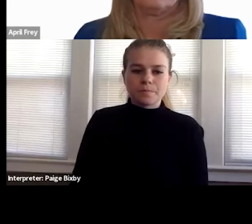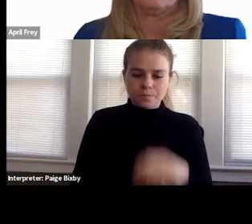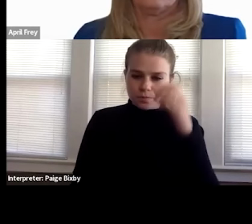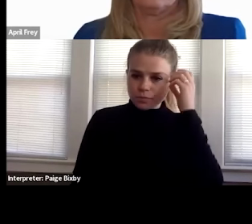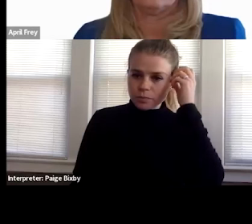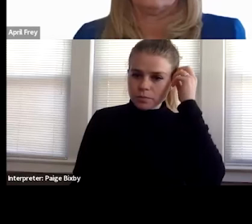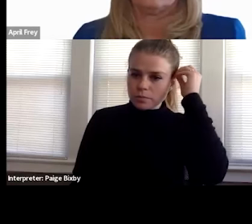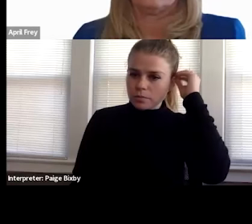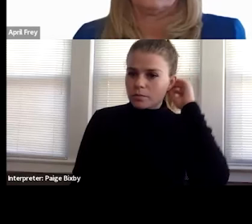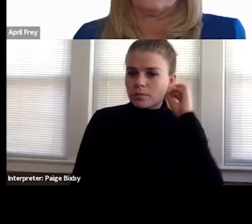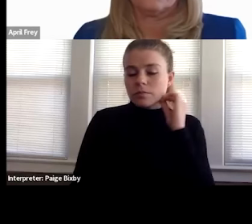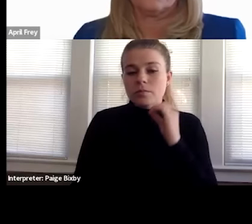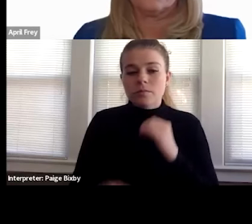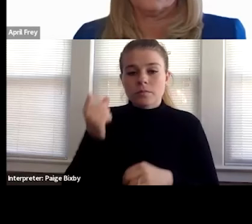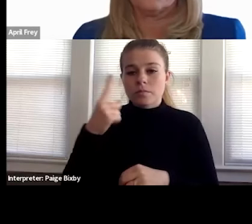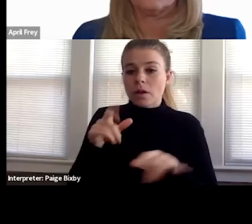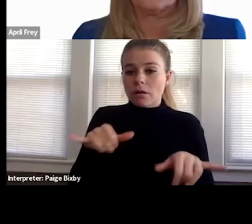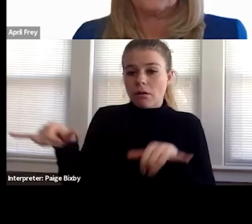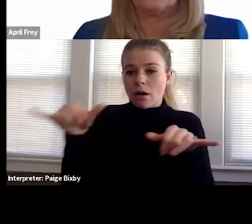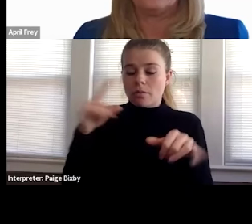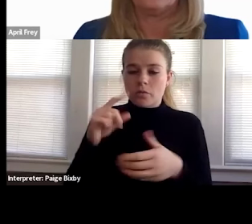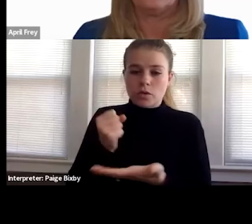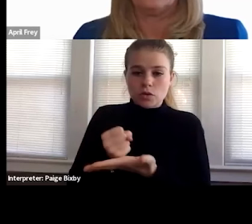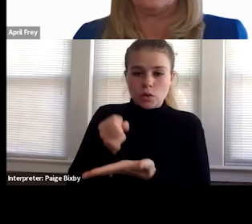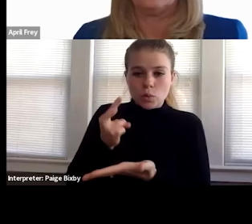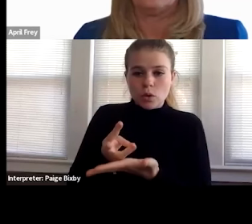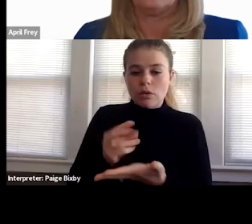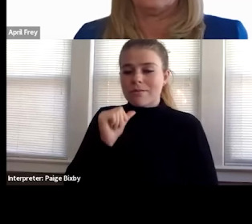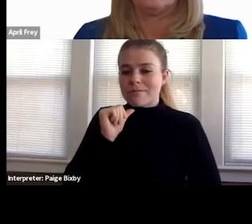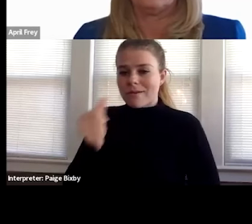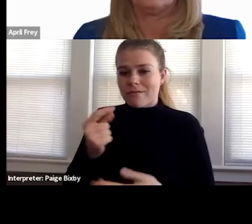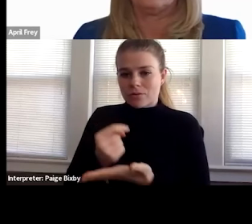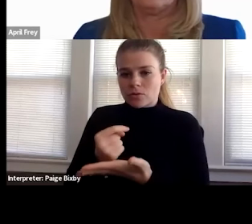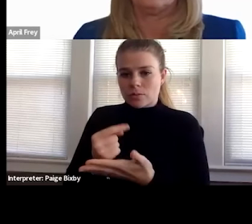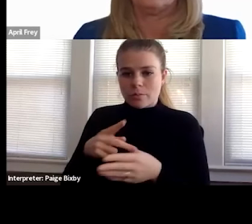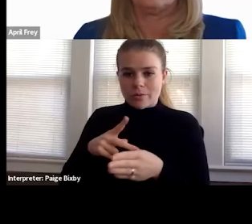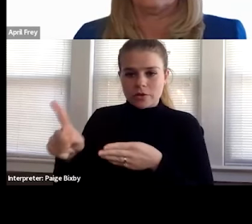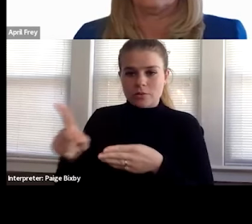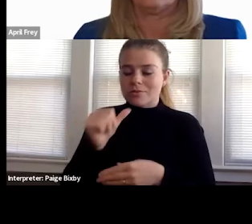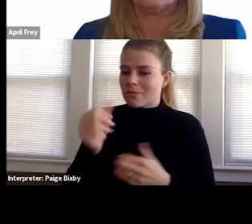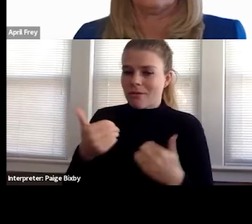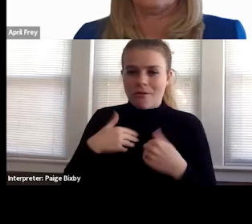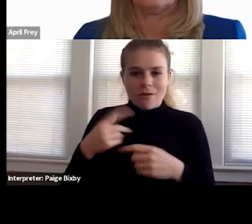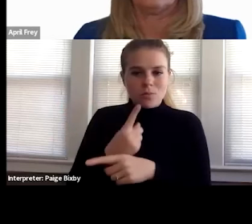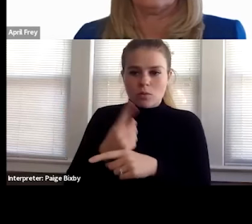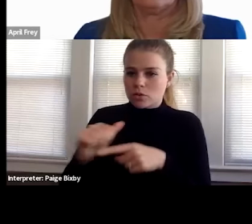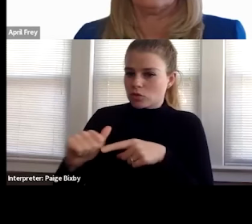It's also very common for social workers and other non-treatment professionals to not have adequate training on signs and symptoms